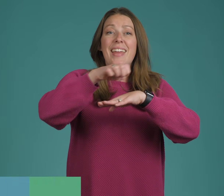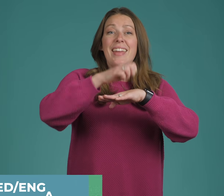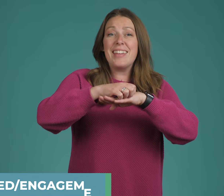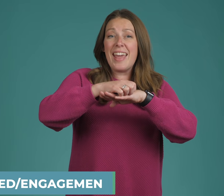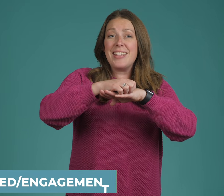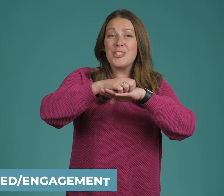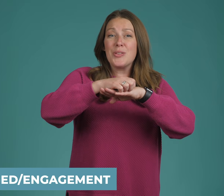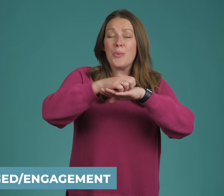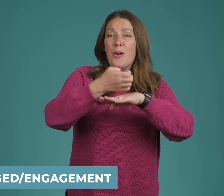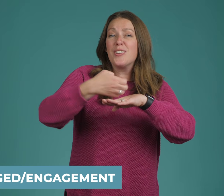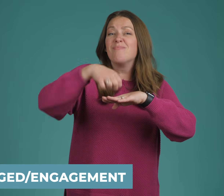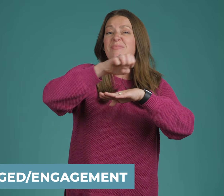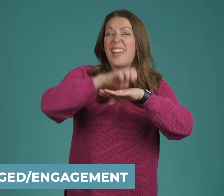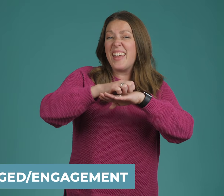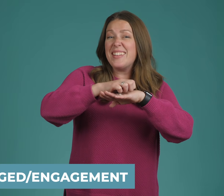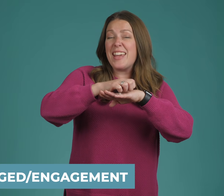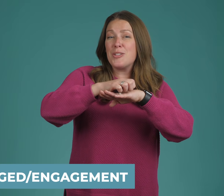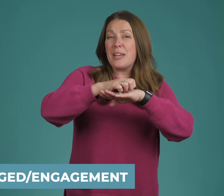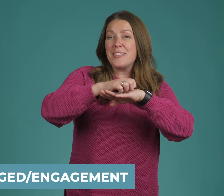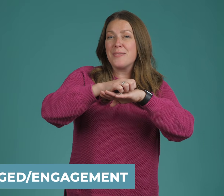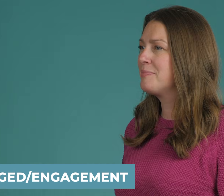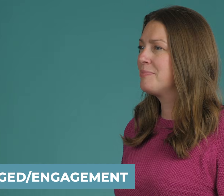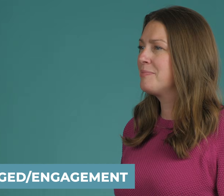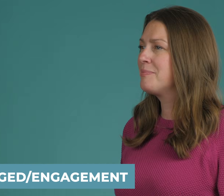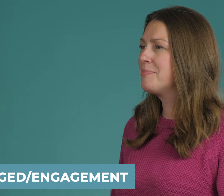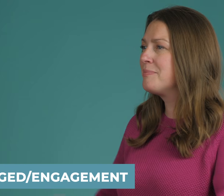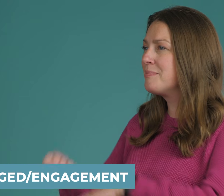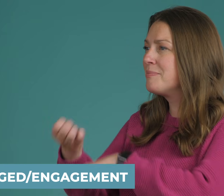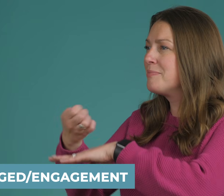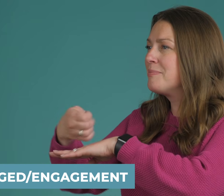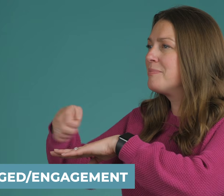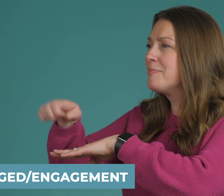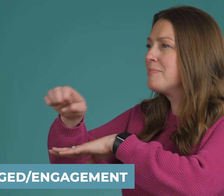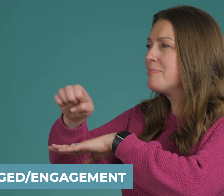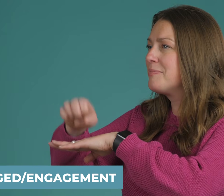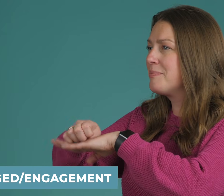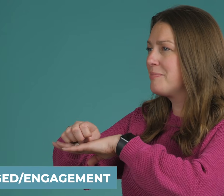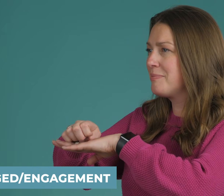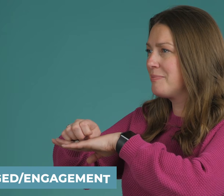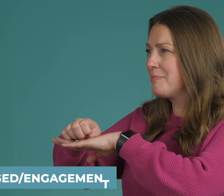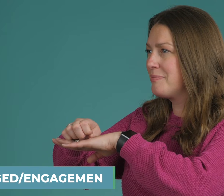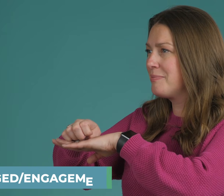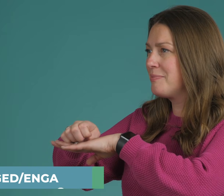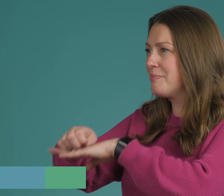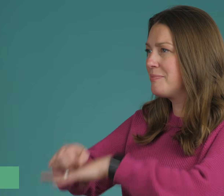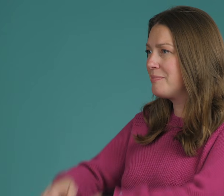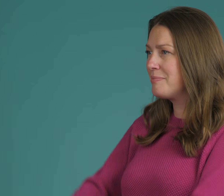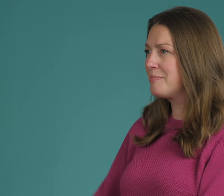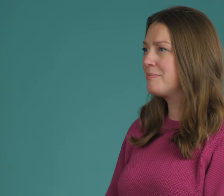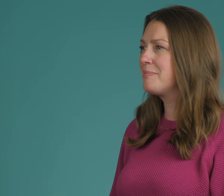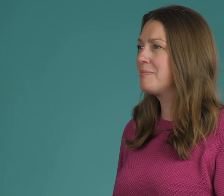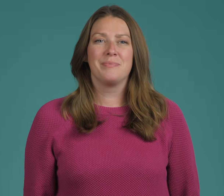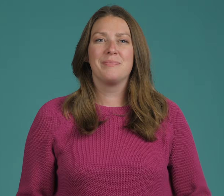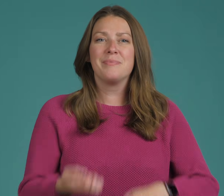Engaged or engagement. It’s the non-dominant hand twisted with an E on top